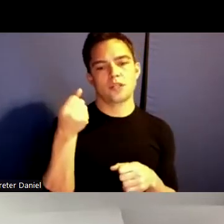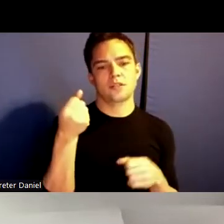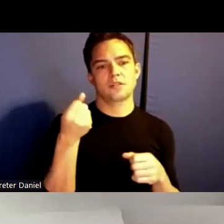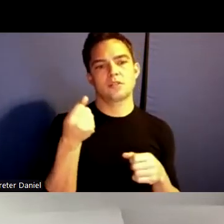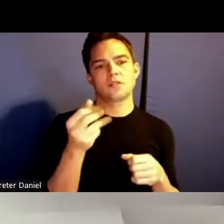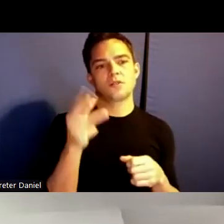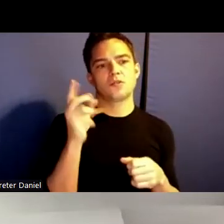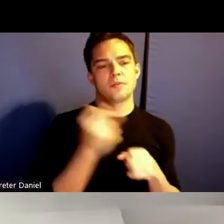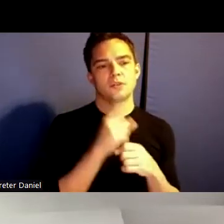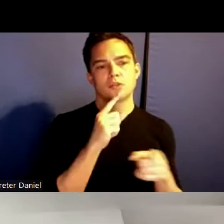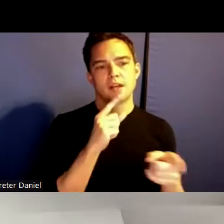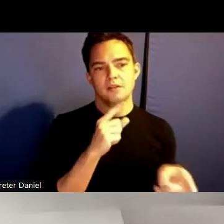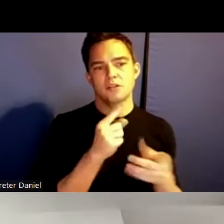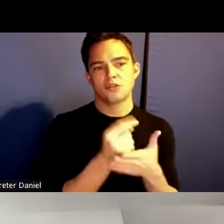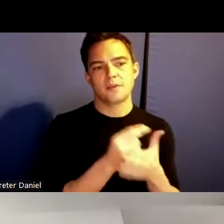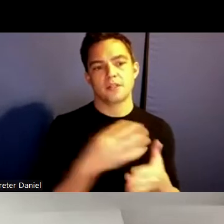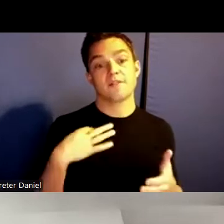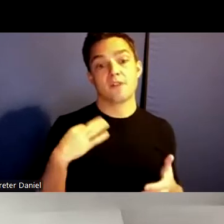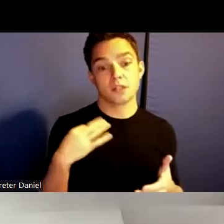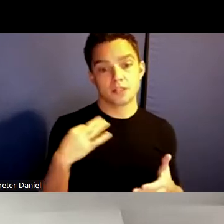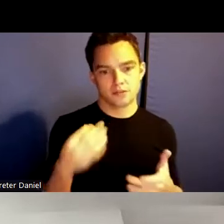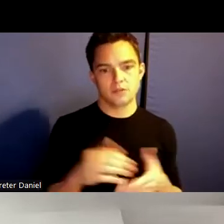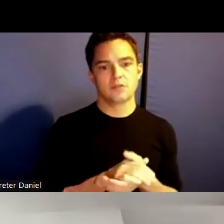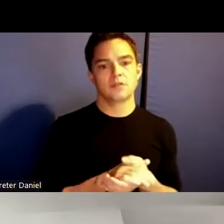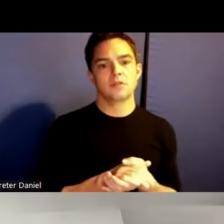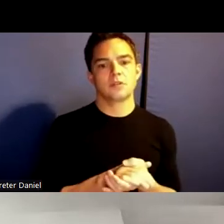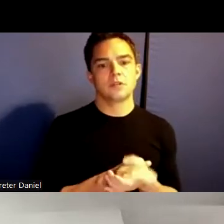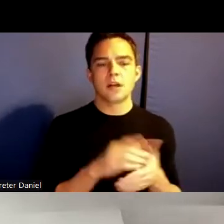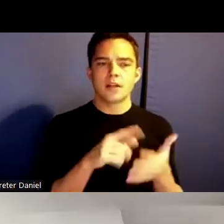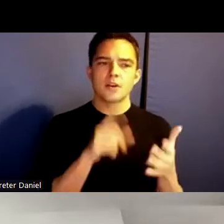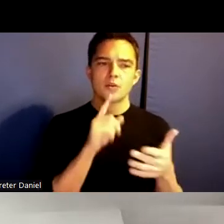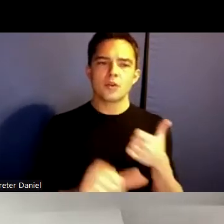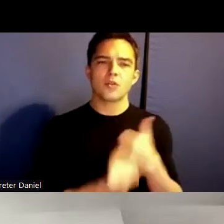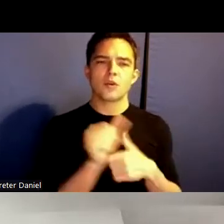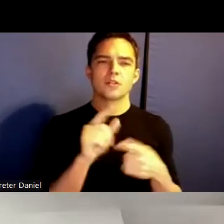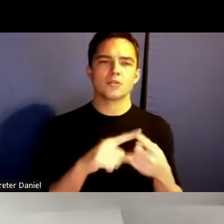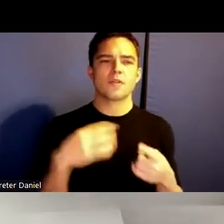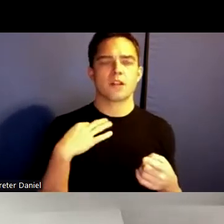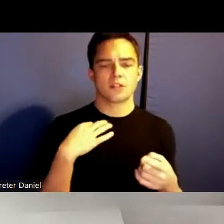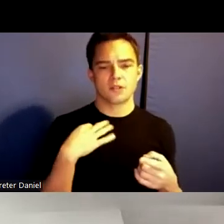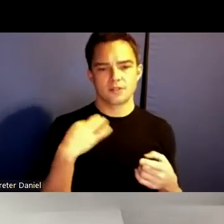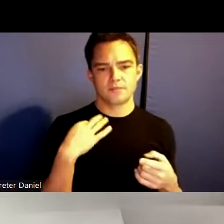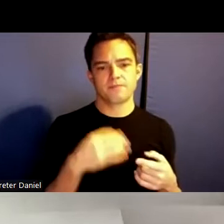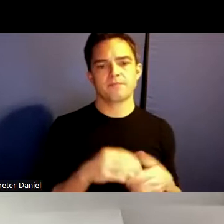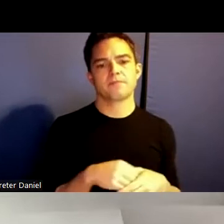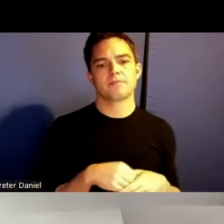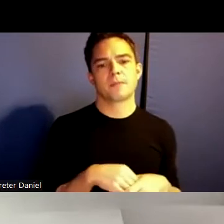voluntary. And there are real threats to voluntariness. First, when the person has decision